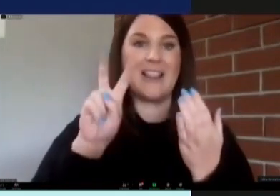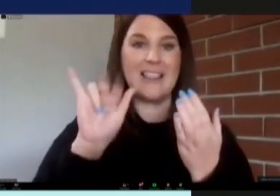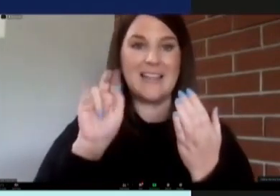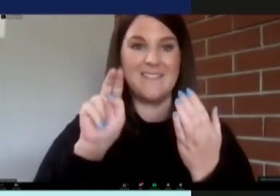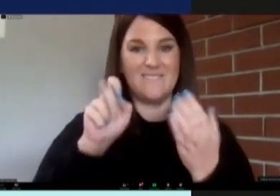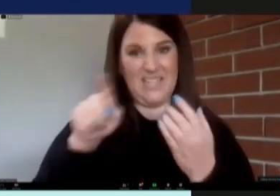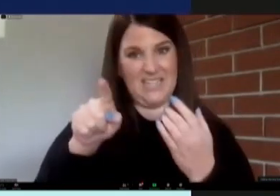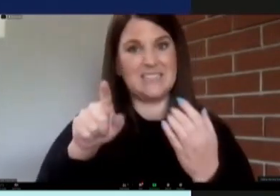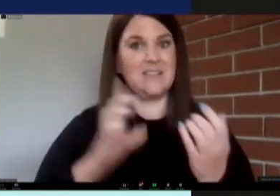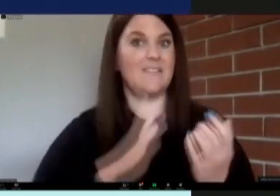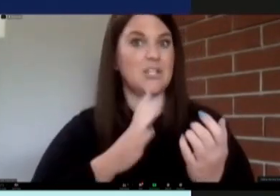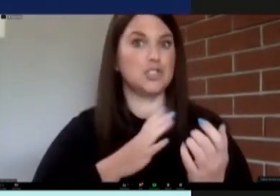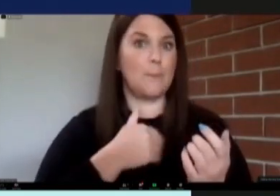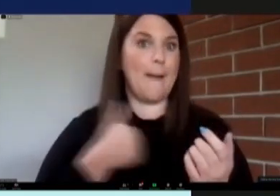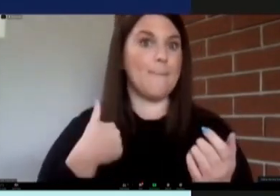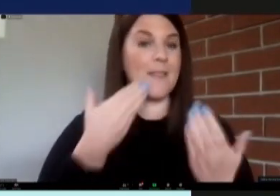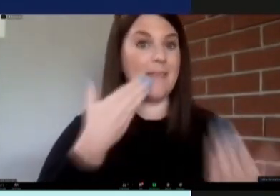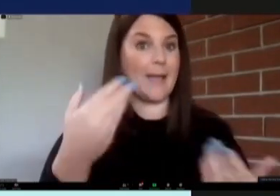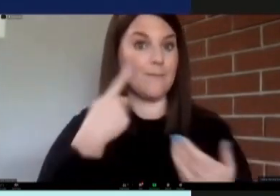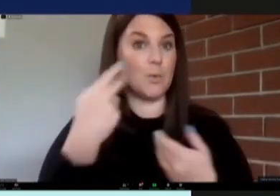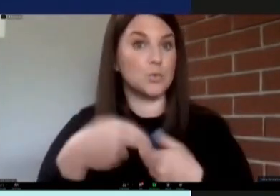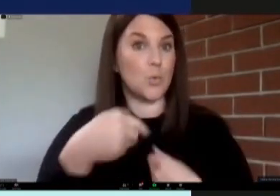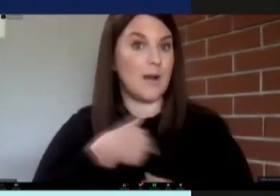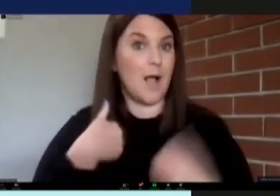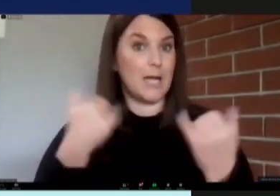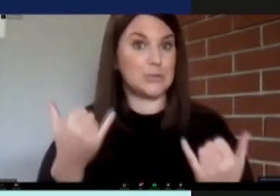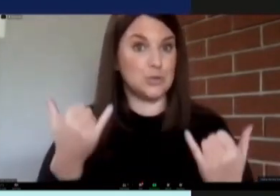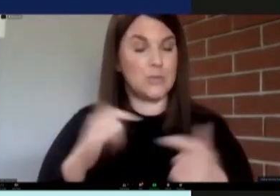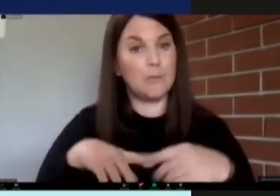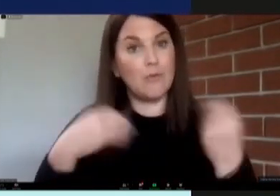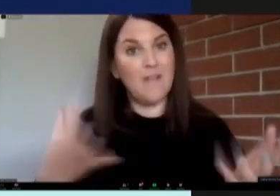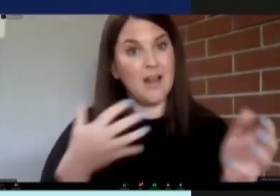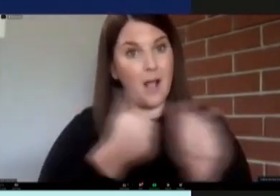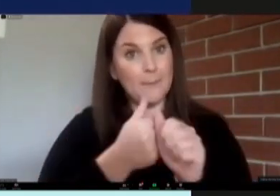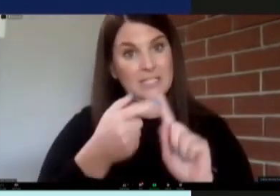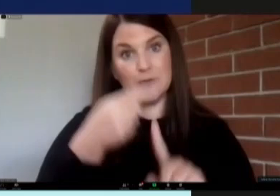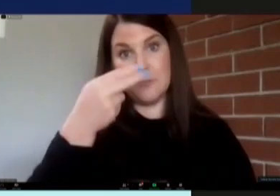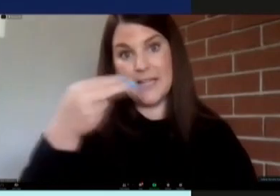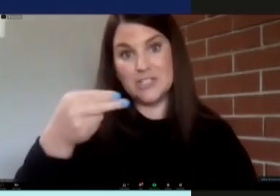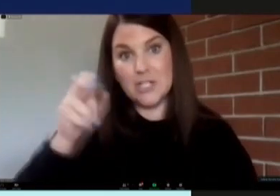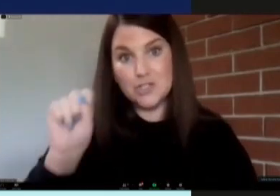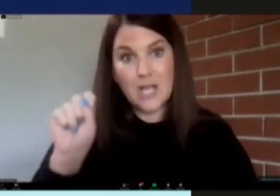Thank you so much for joining us today to provide updates from HHS. We'll hear about that shortly.